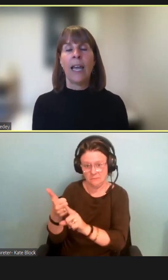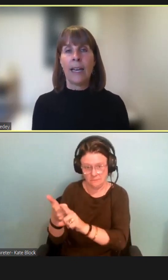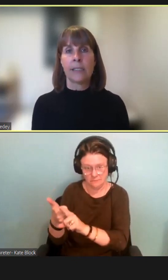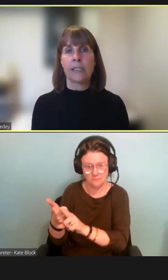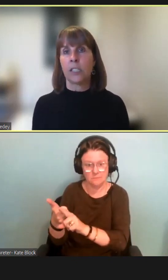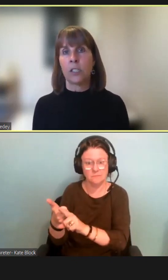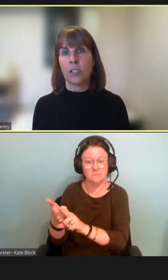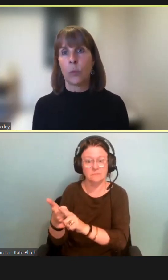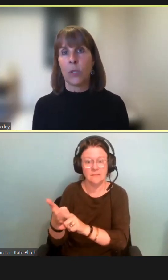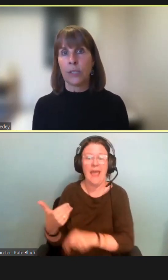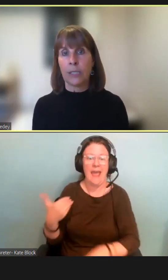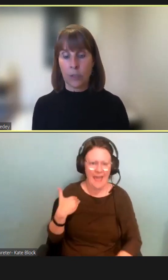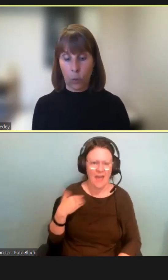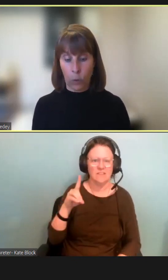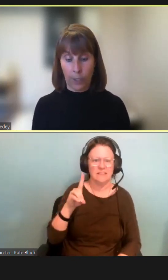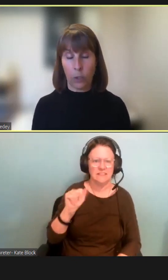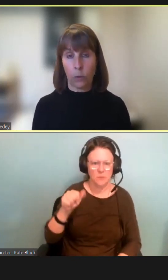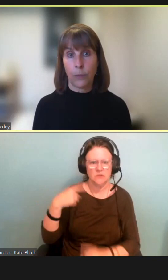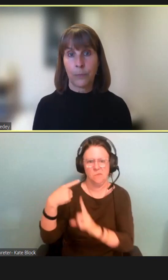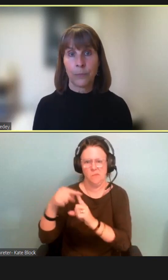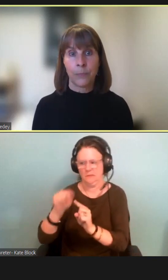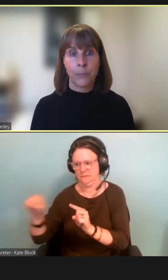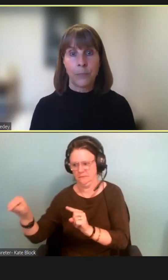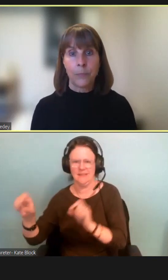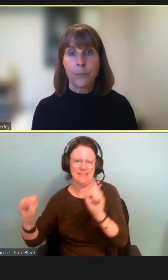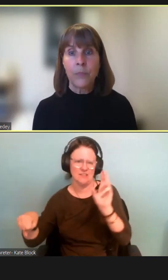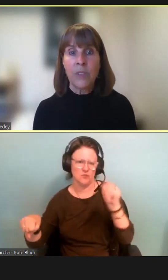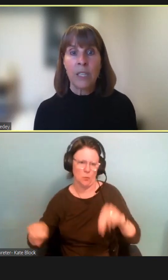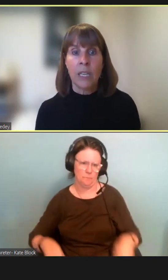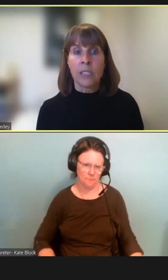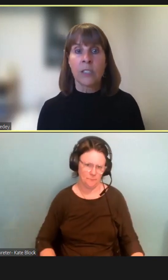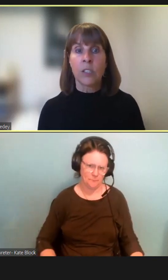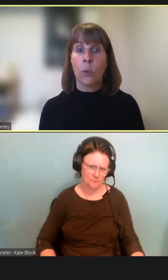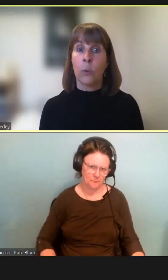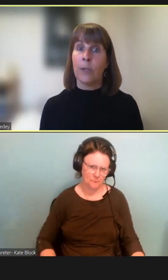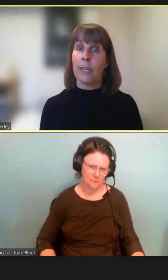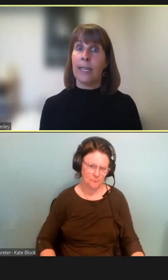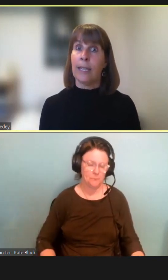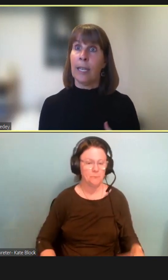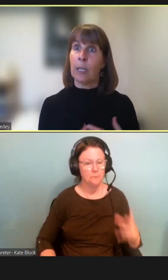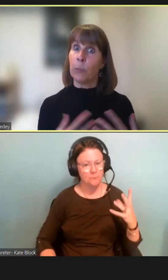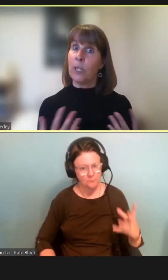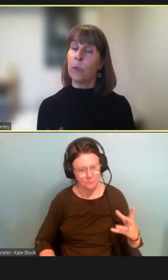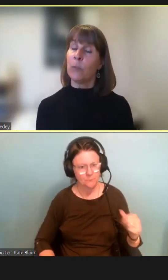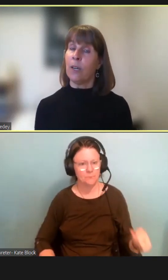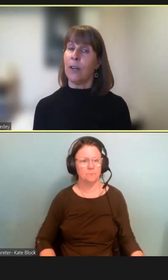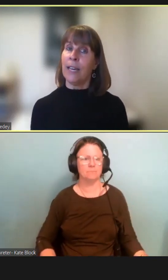additional disabilities or they don't so and above and beyond that I